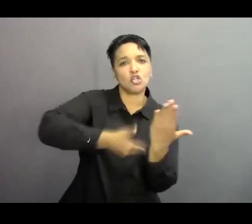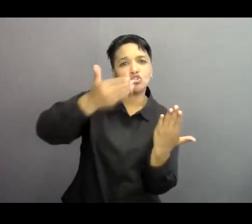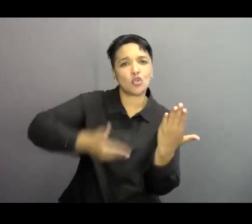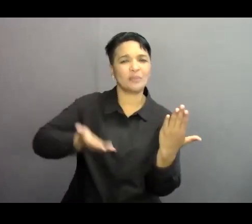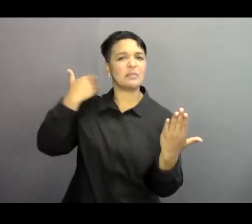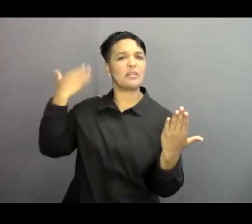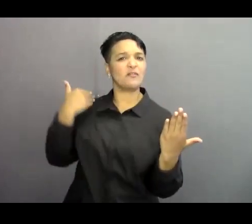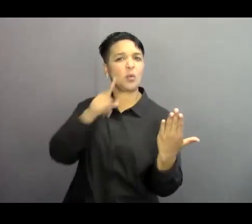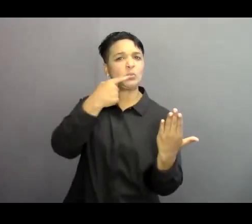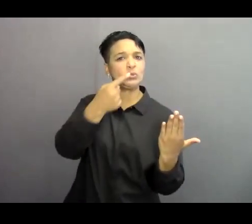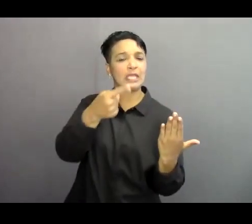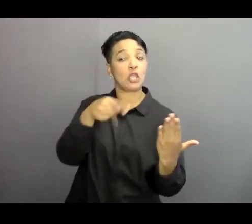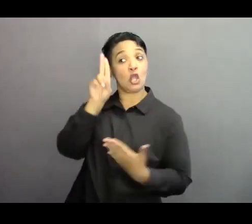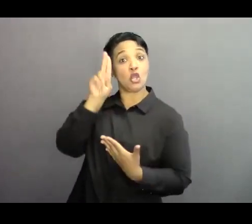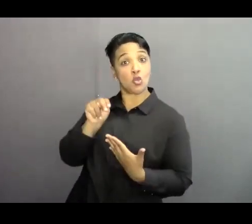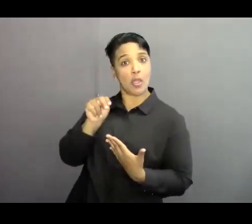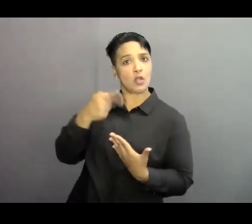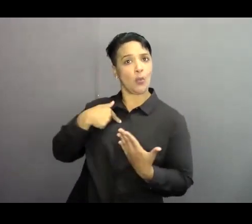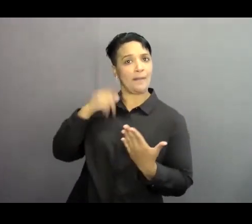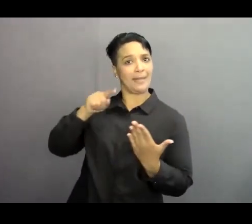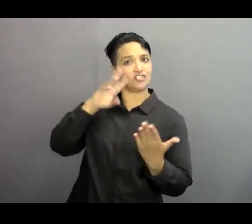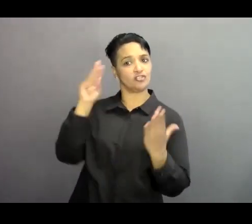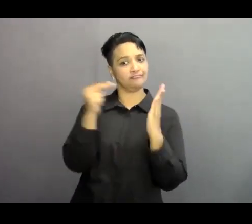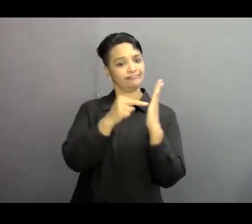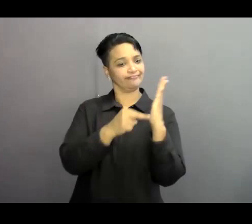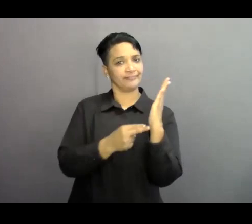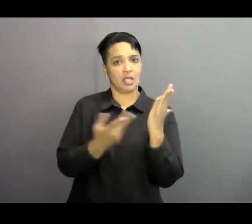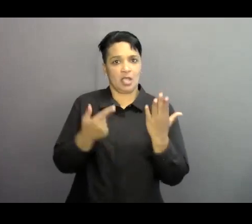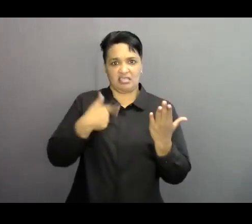things that you mentioned just now? Where will we find those, please?